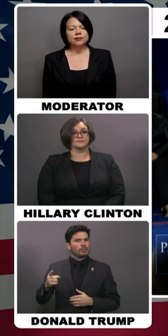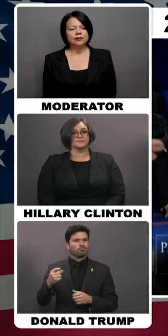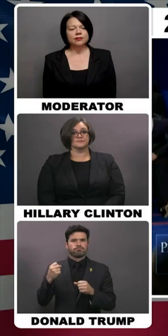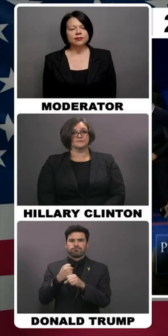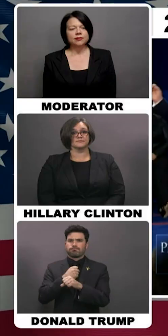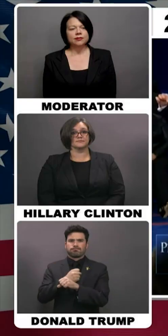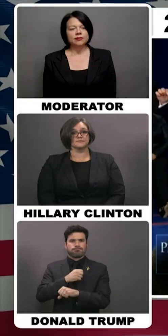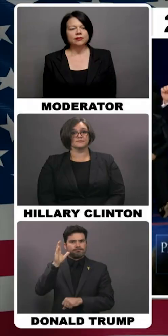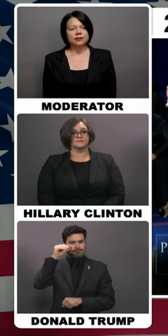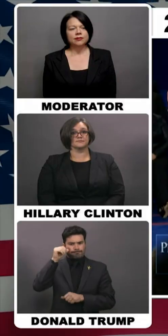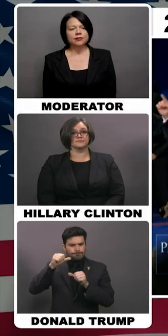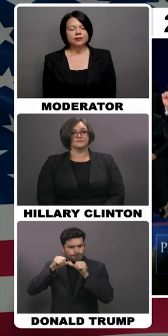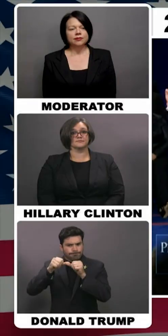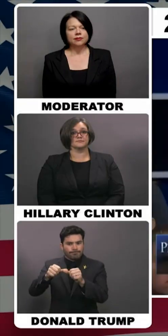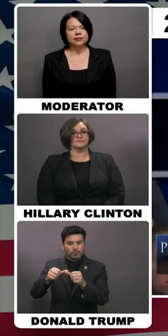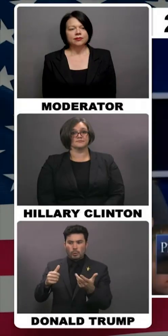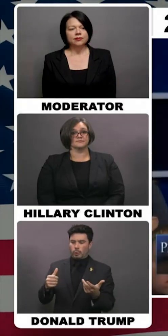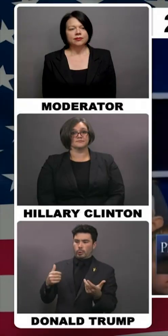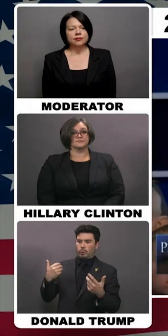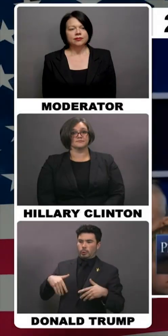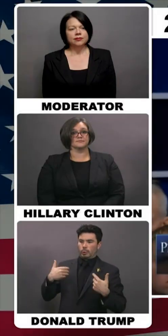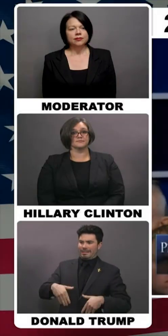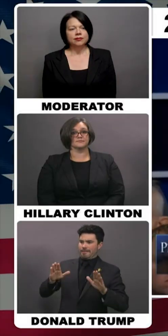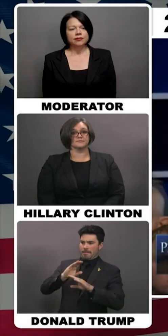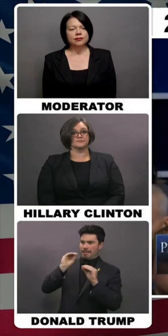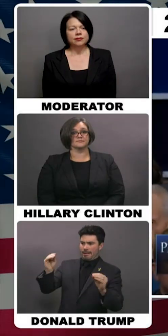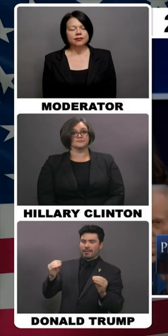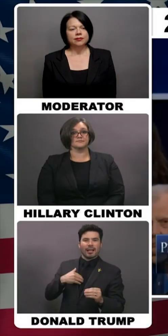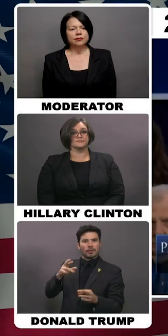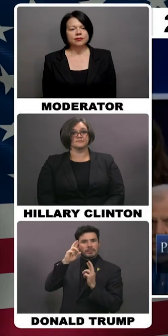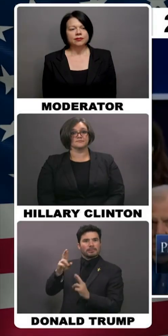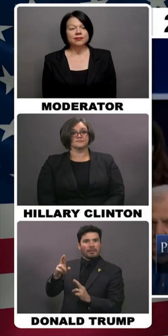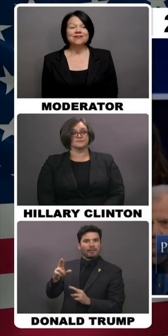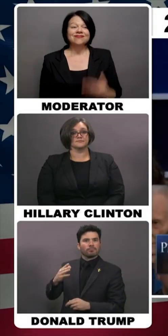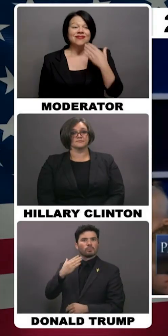And I consider that to be a very good trait. Thanks to both of you.